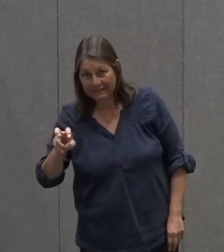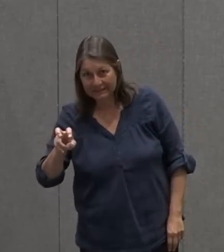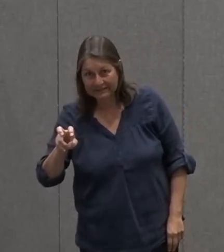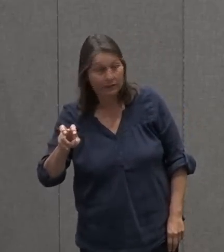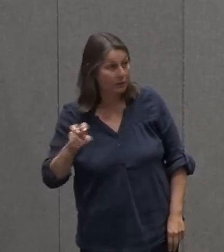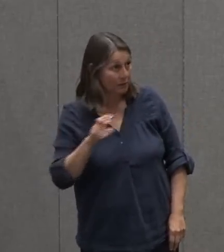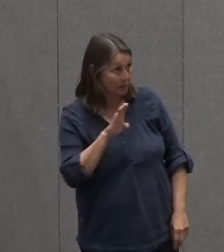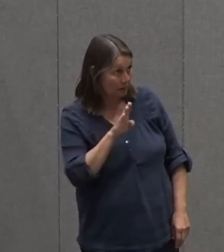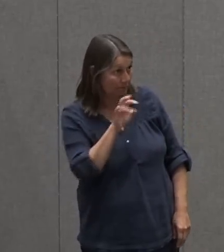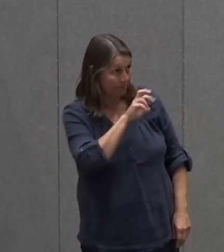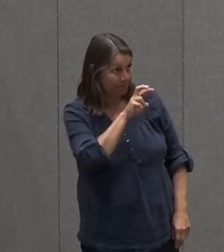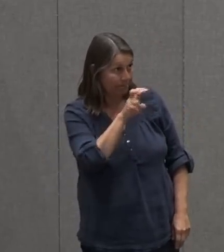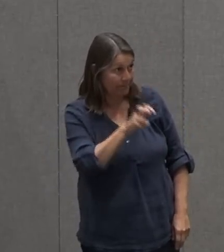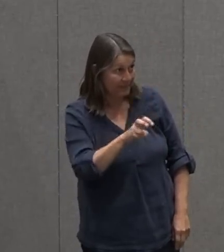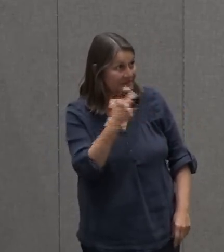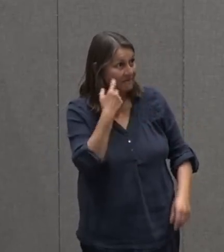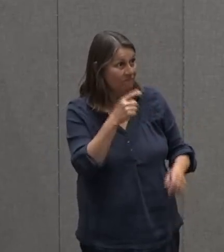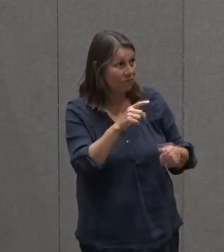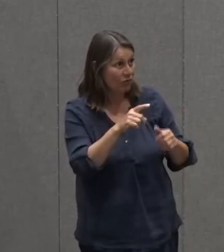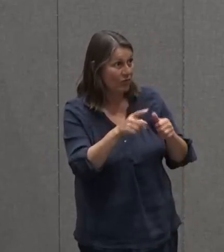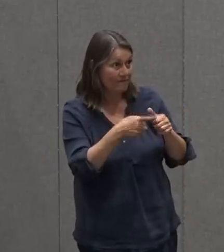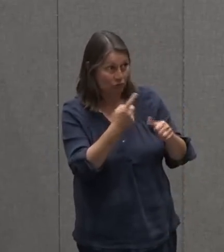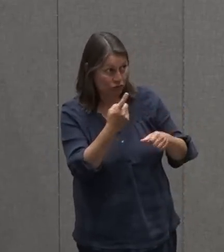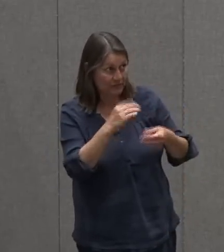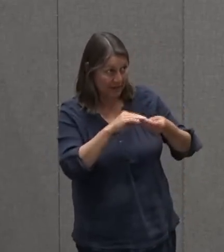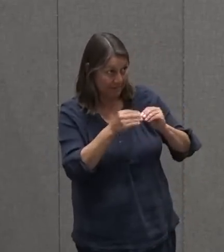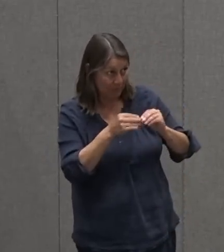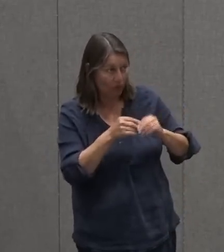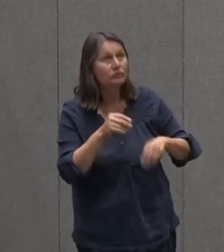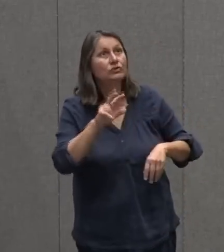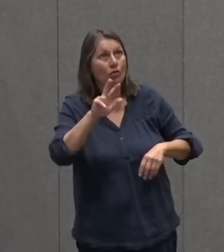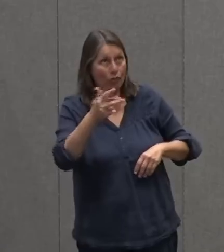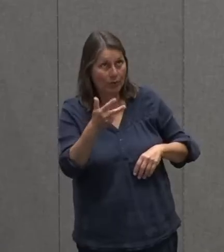So, bizz is for the first number? The bizz is for the first number so that would be the three.